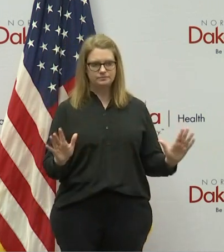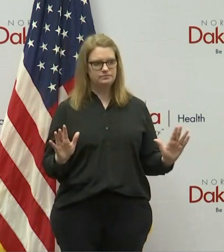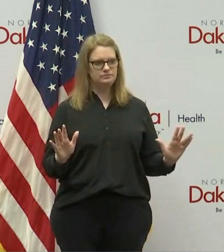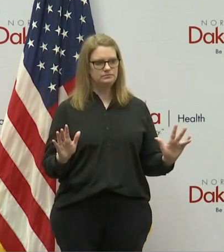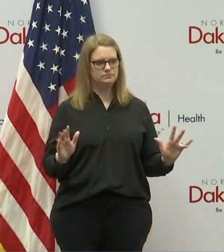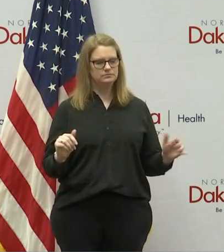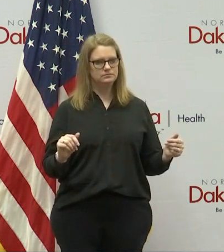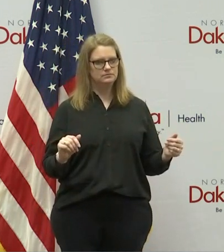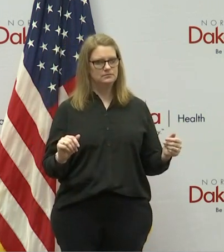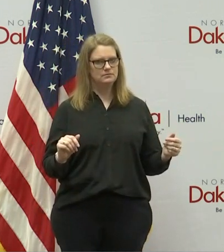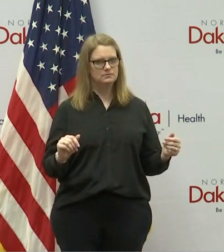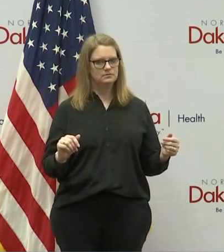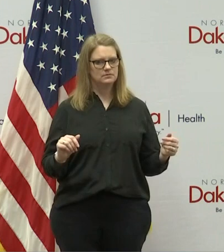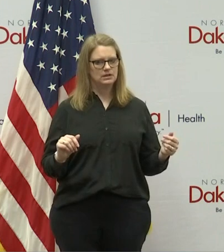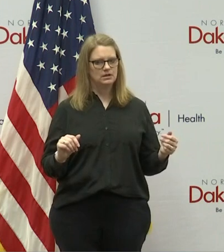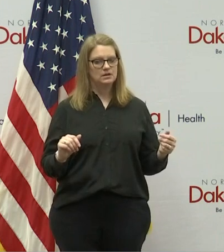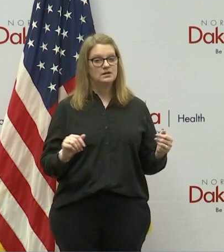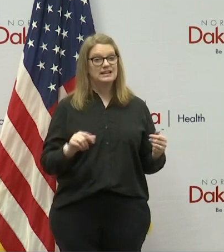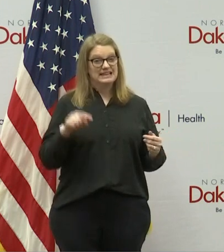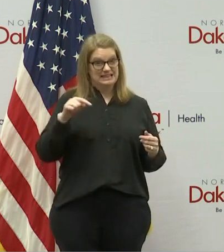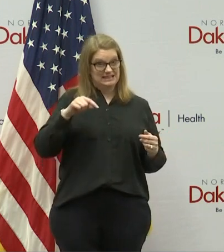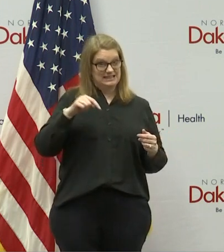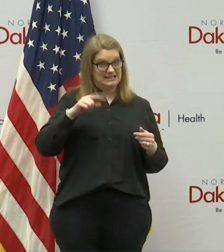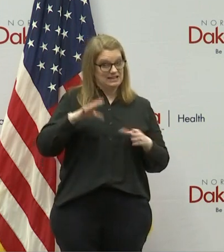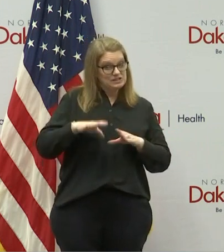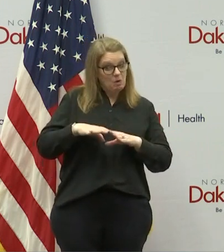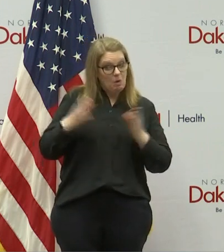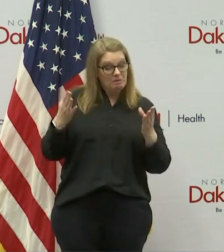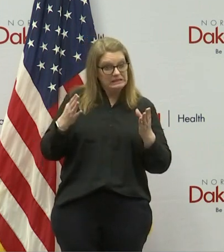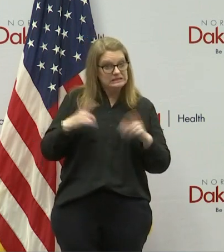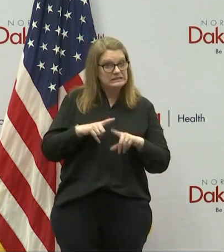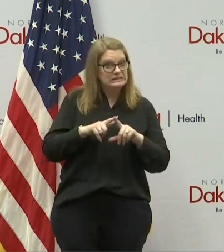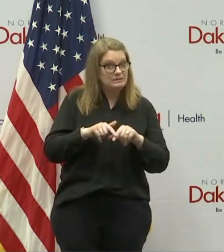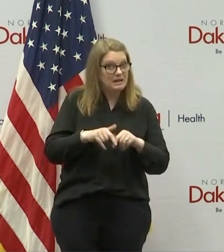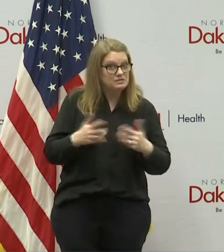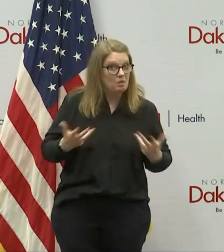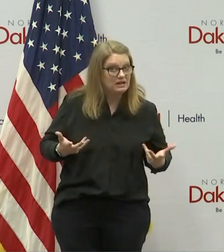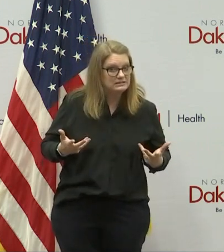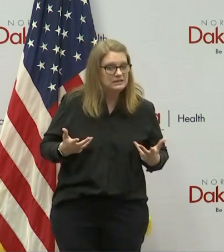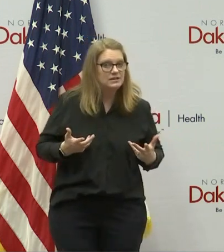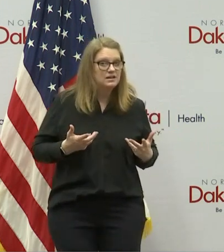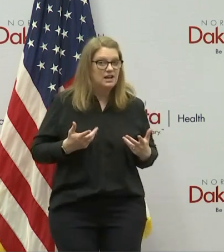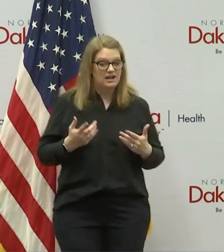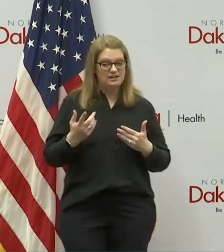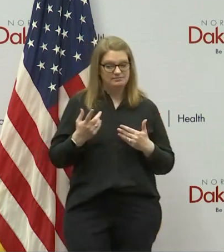PROTECTING YOUR CUSTOMERS AND TEAM MEMBERS, SO THAT'S THE PLAN